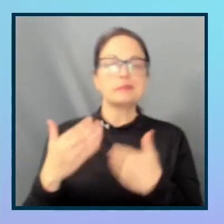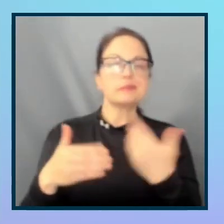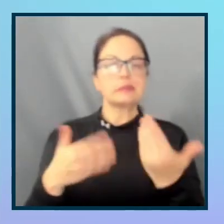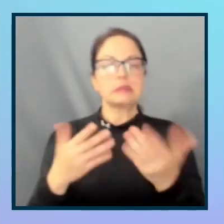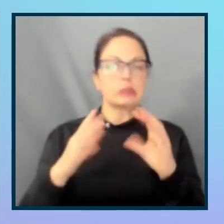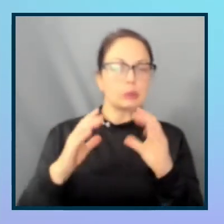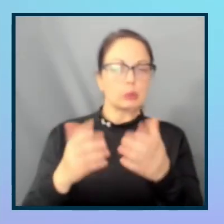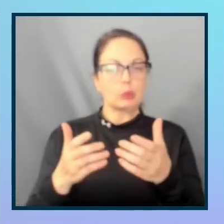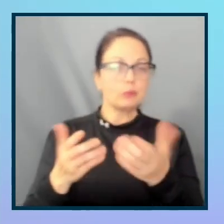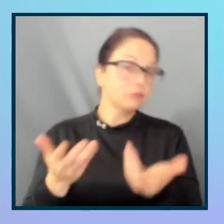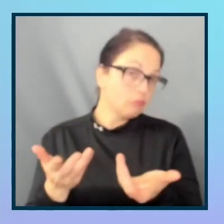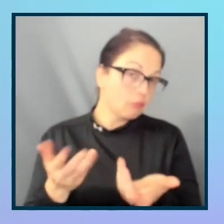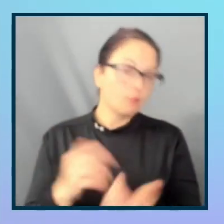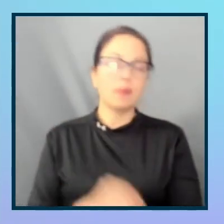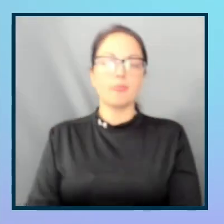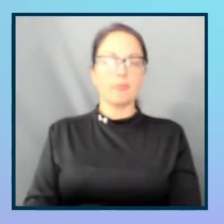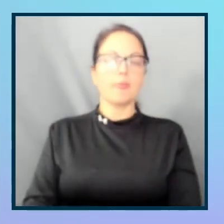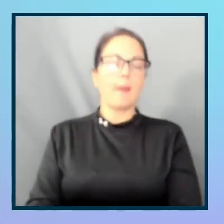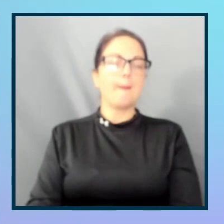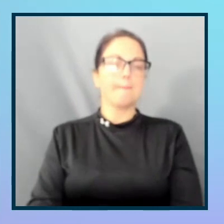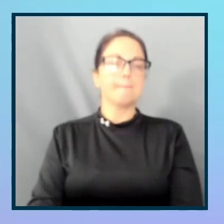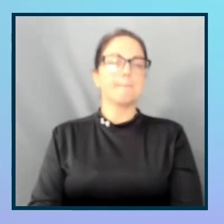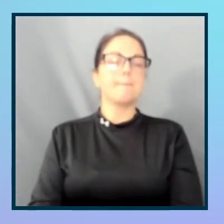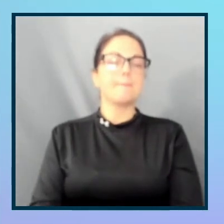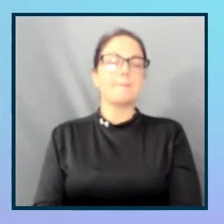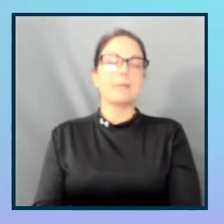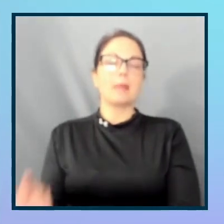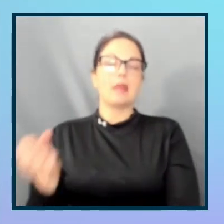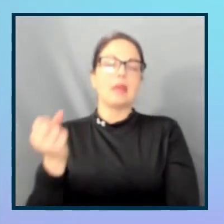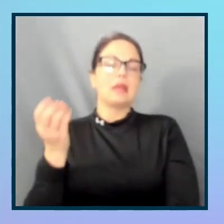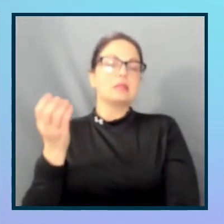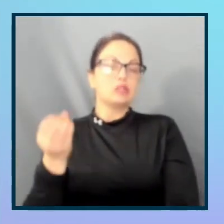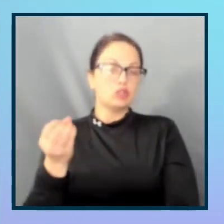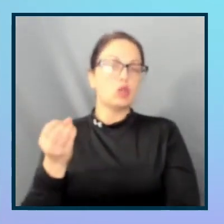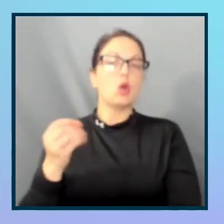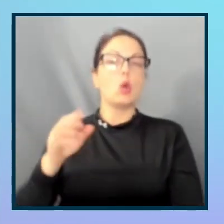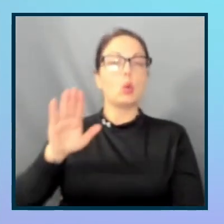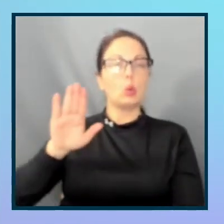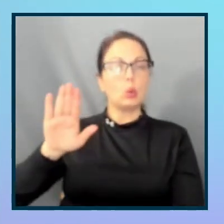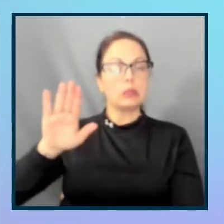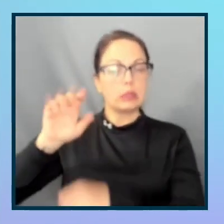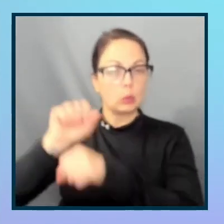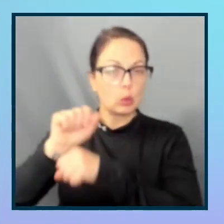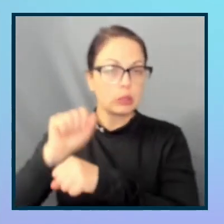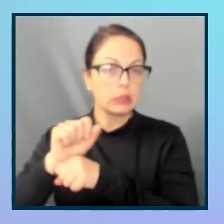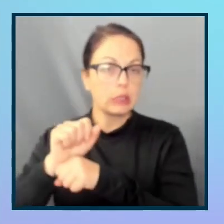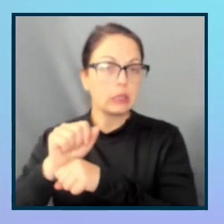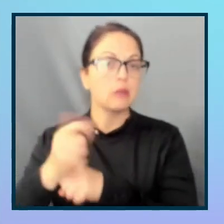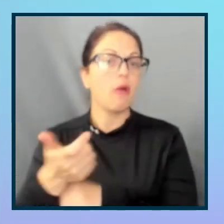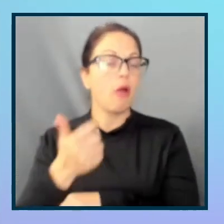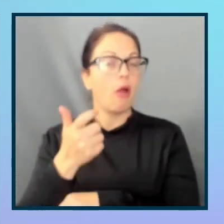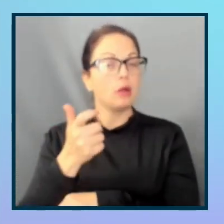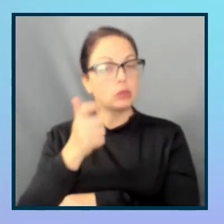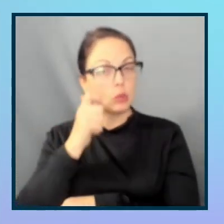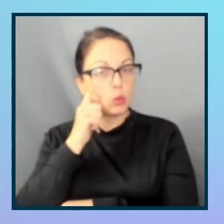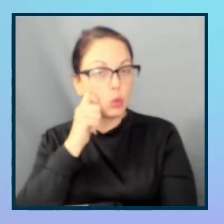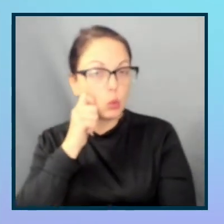And so they're certainly working on race diversity and even gender diversity